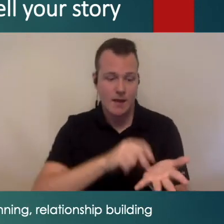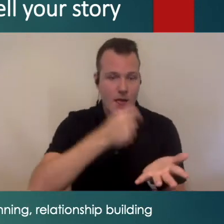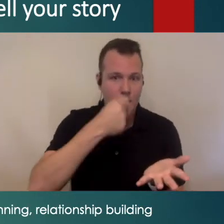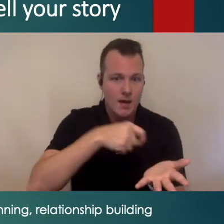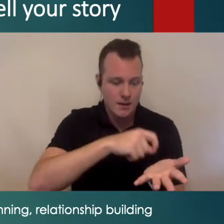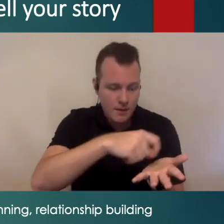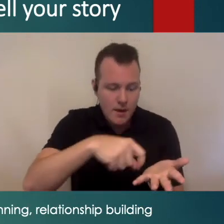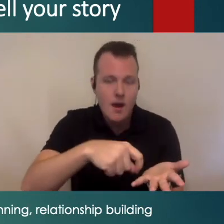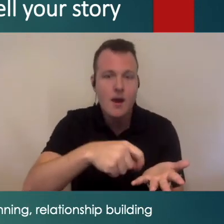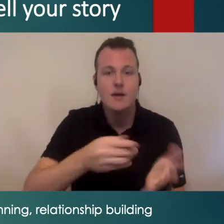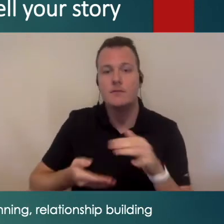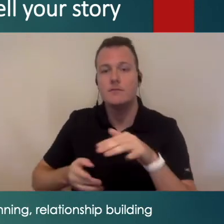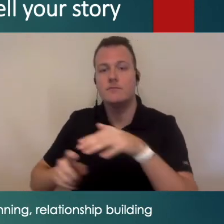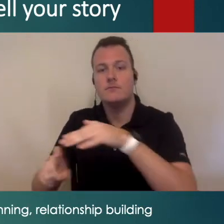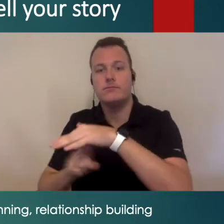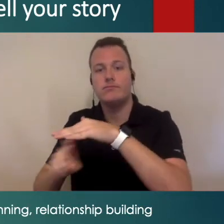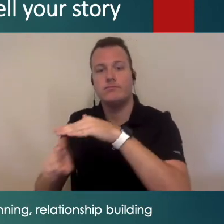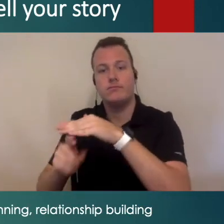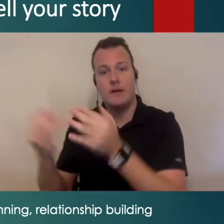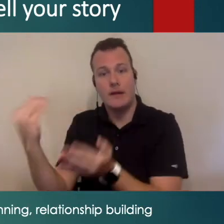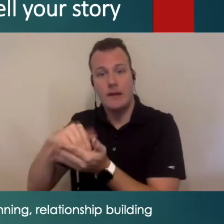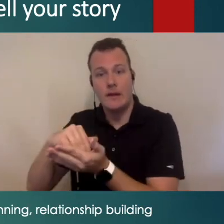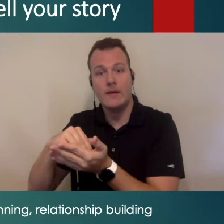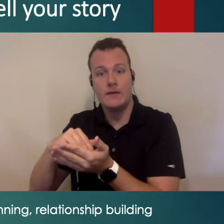and scan it back in, because you're submitting everything electronically,